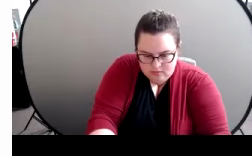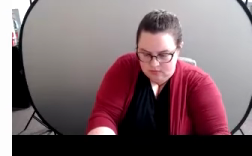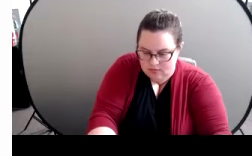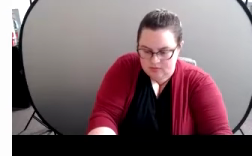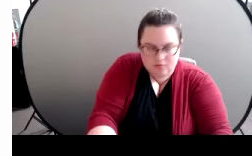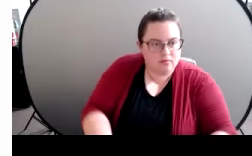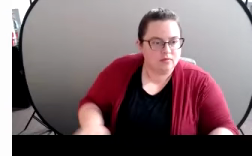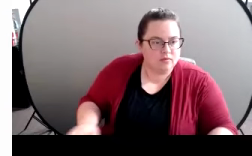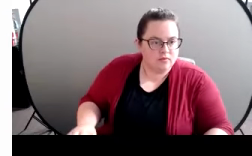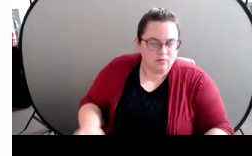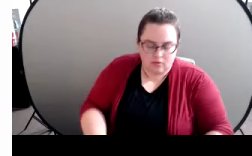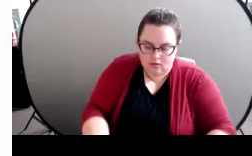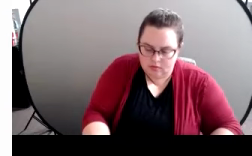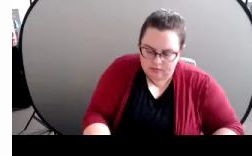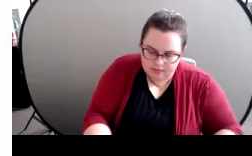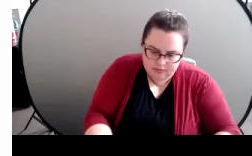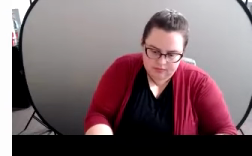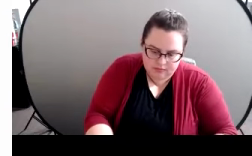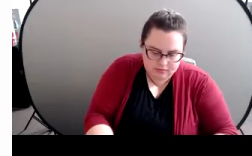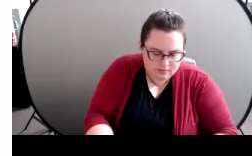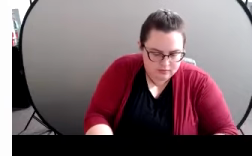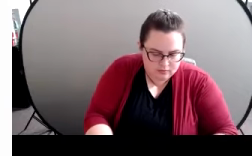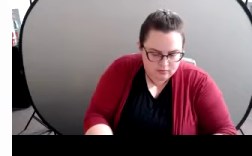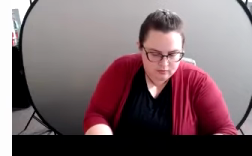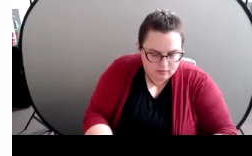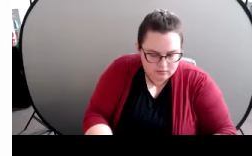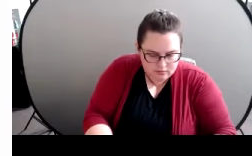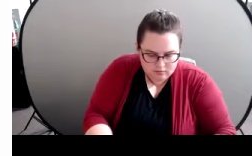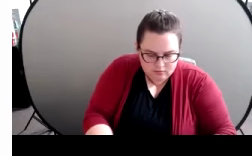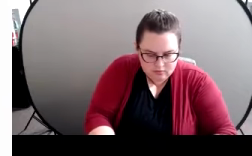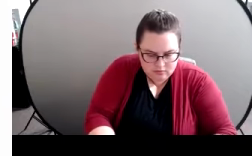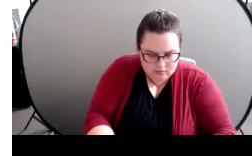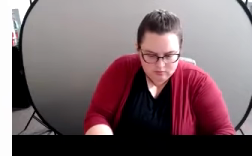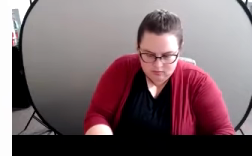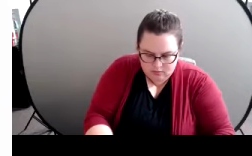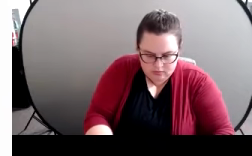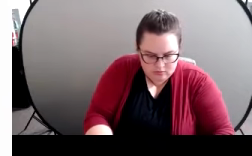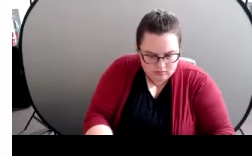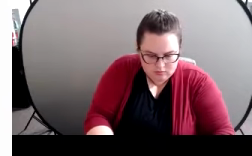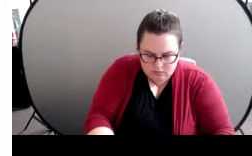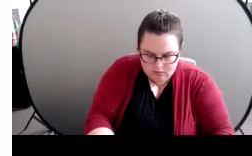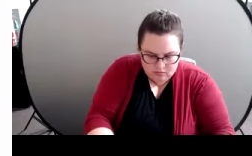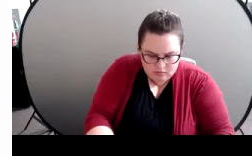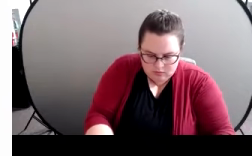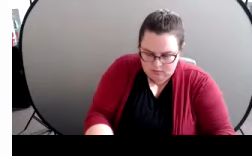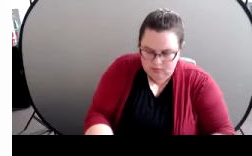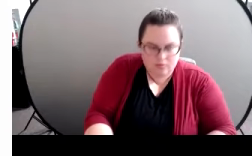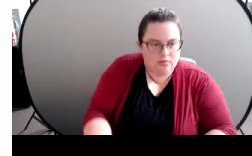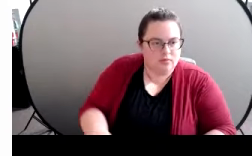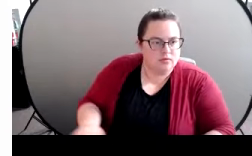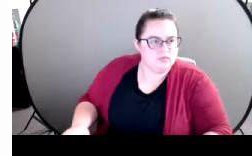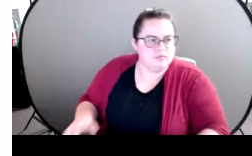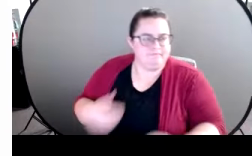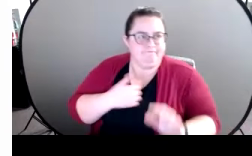So you don't really have to do too much. The licensing, you know, and the attribution really comes into play